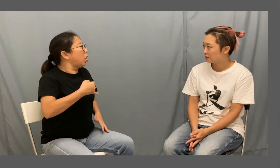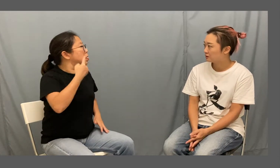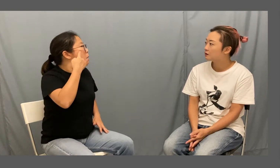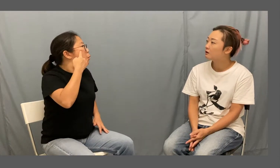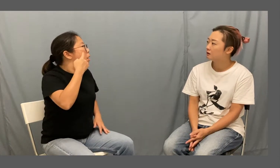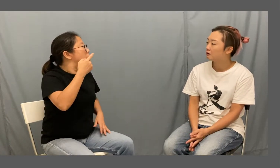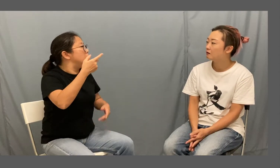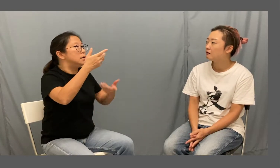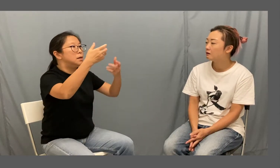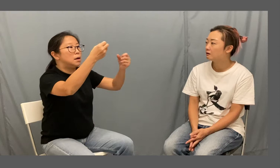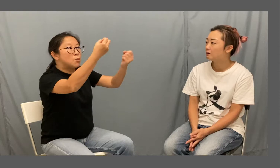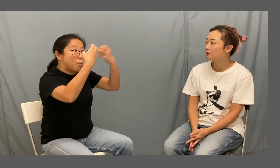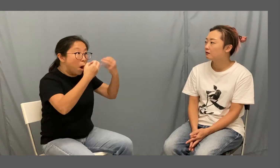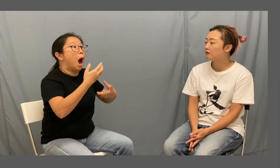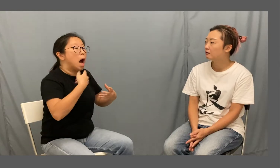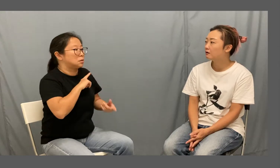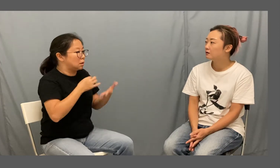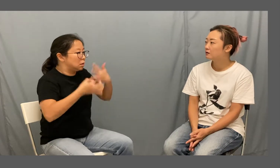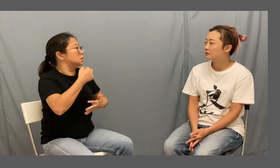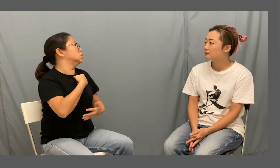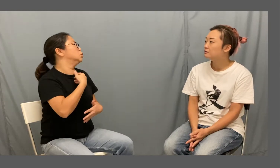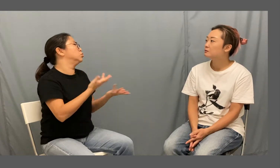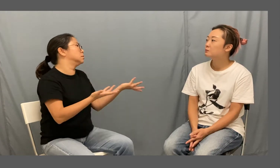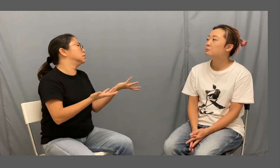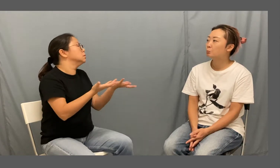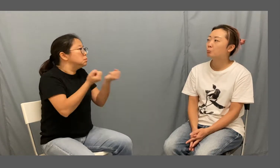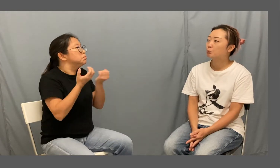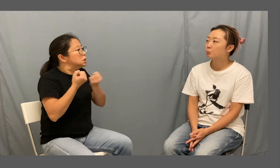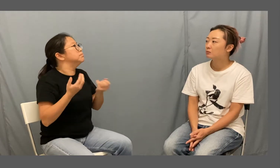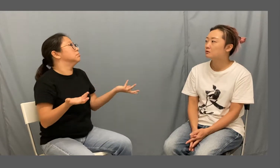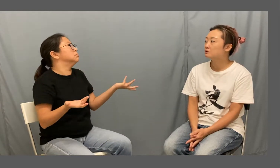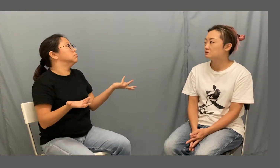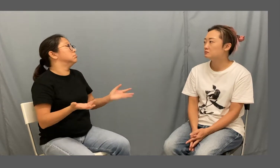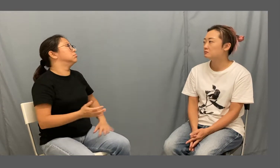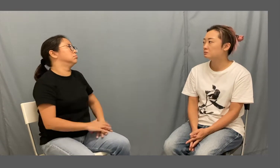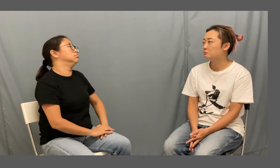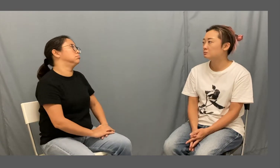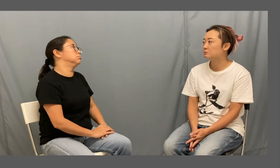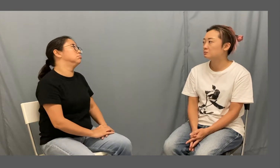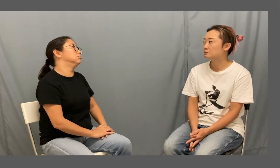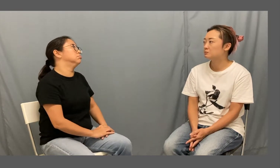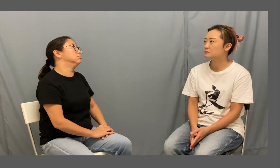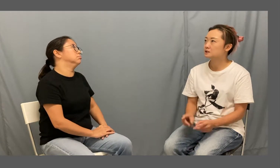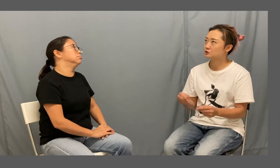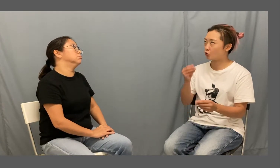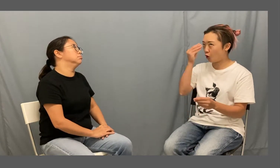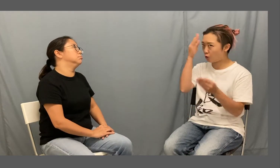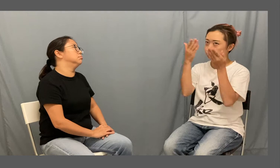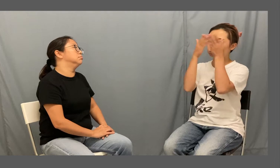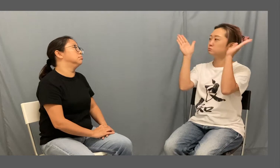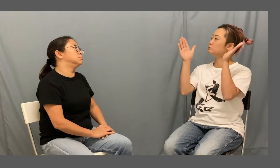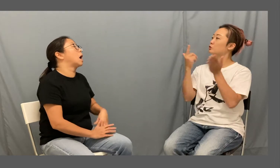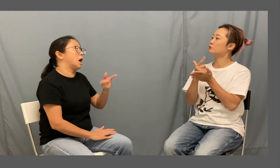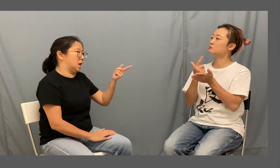We ain't able to see our own faults. Just accept the comments and be a better you Cat: Learn to be open-minded